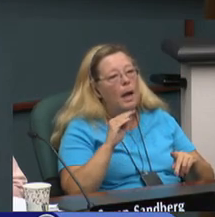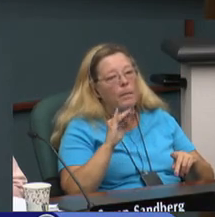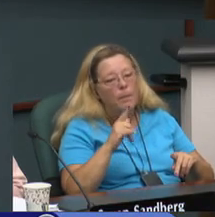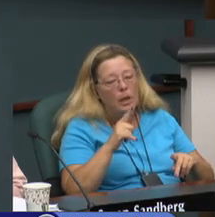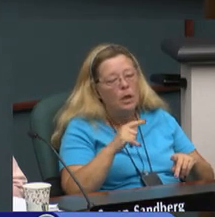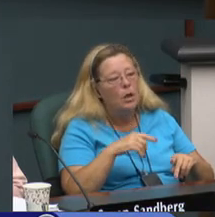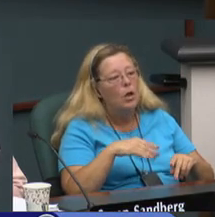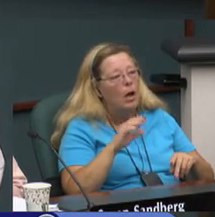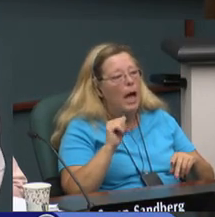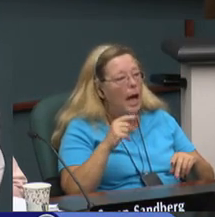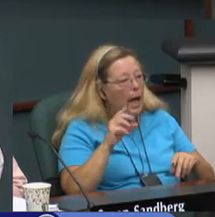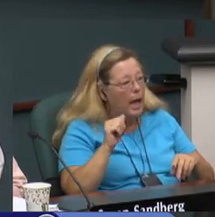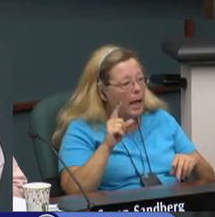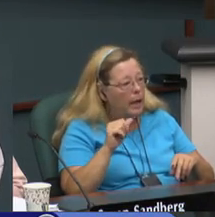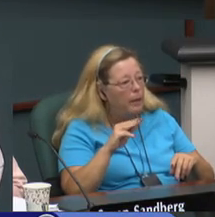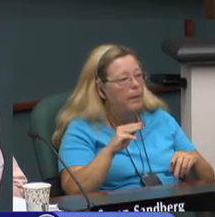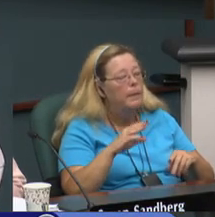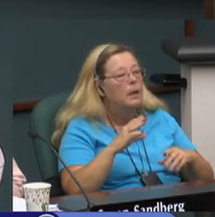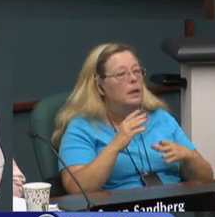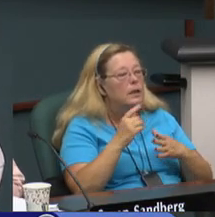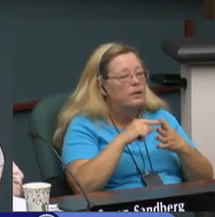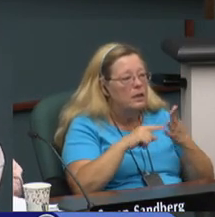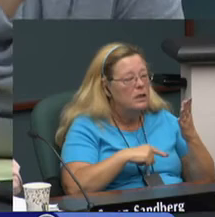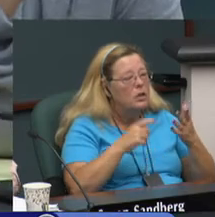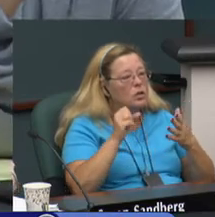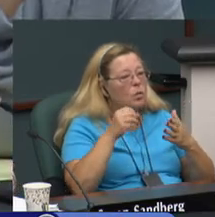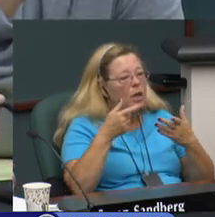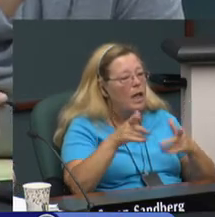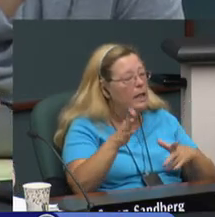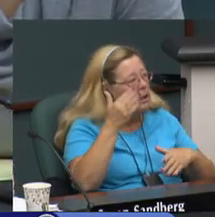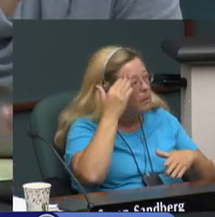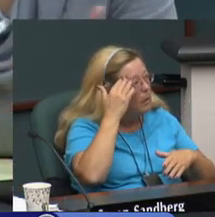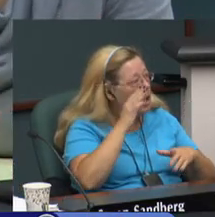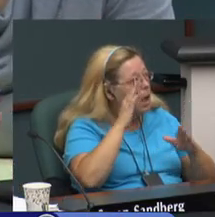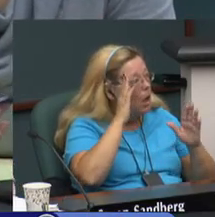Russian elements to let them yes so yes we are hopeful and that's part of the